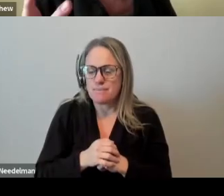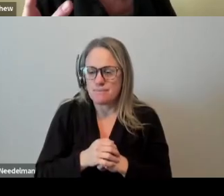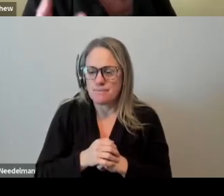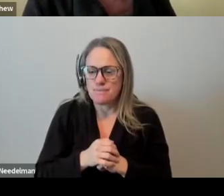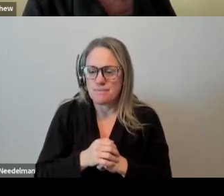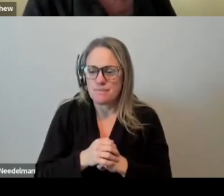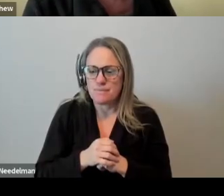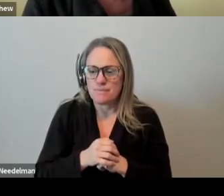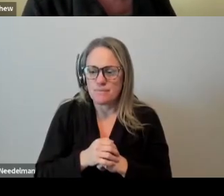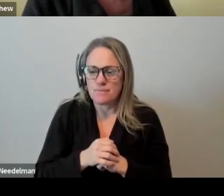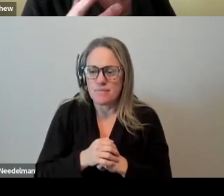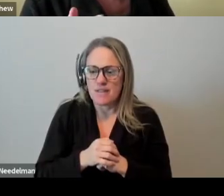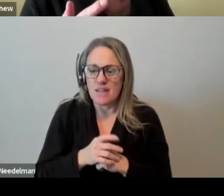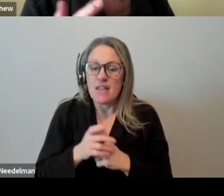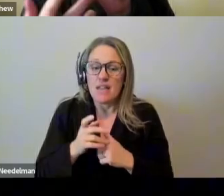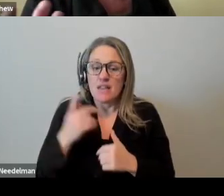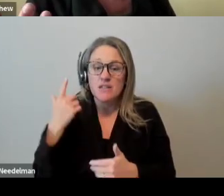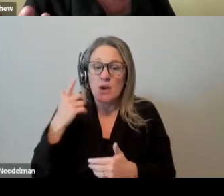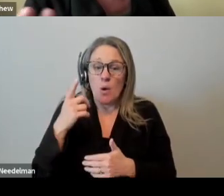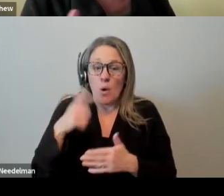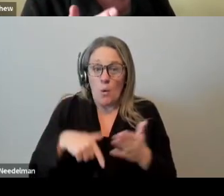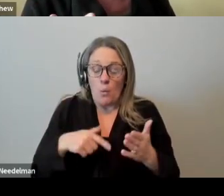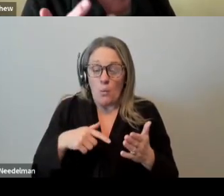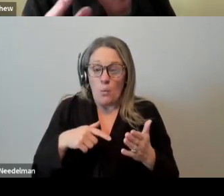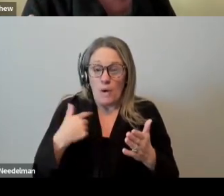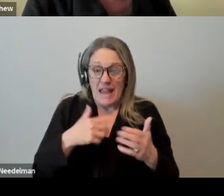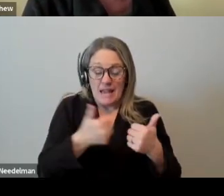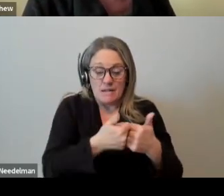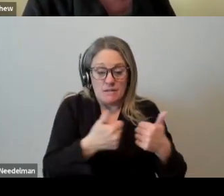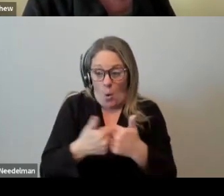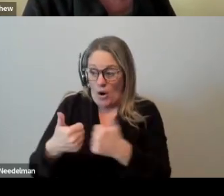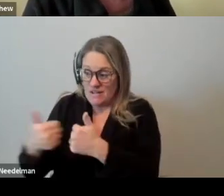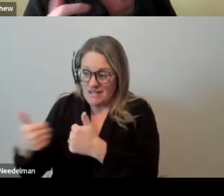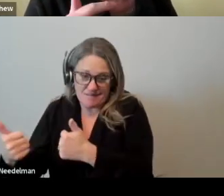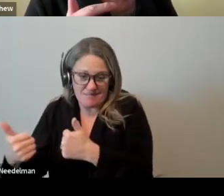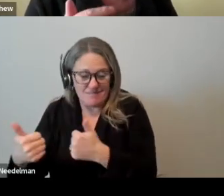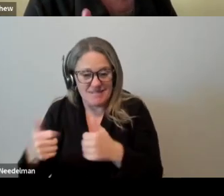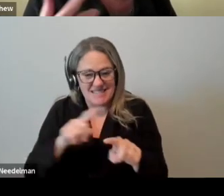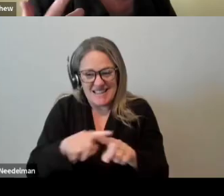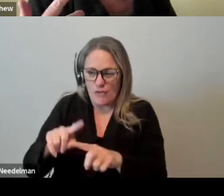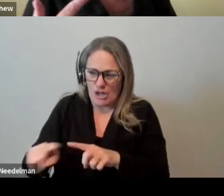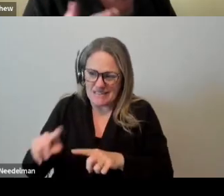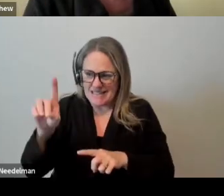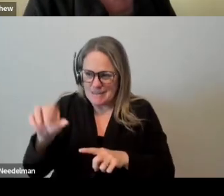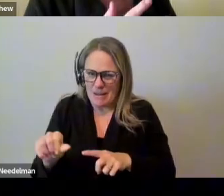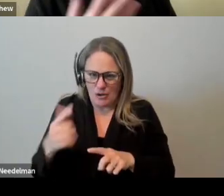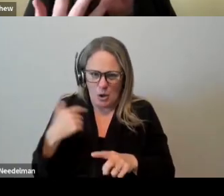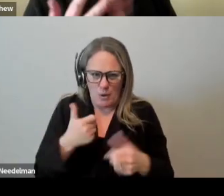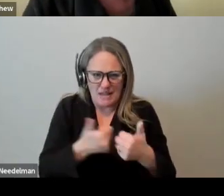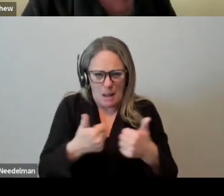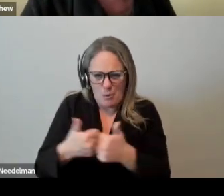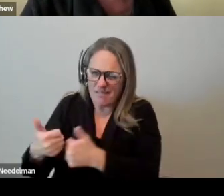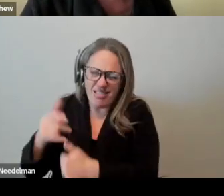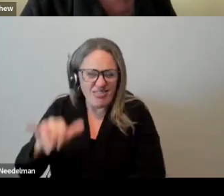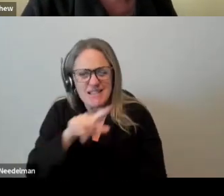So the context where we are sorting people by disabilities is actually really ugly and harmful to lots of disabled